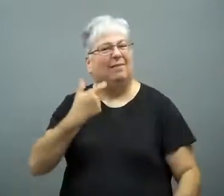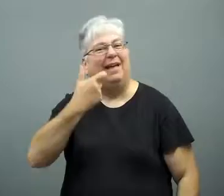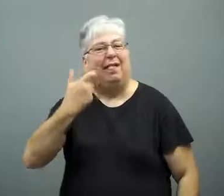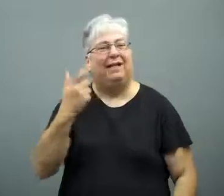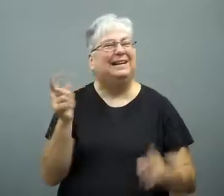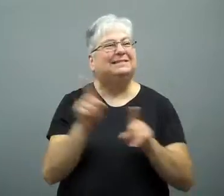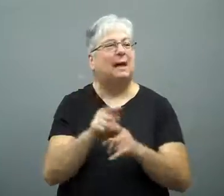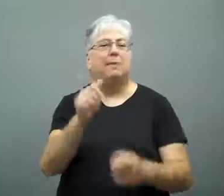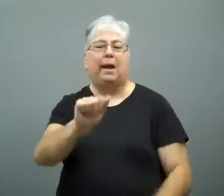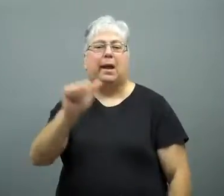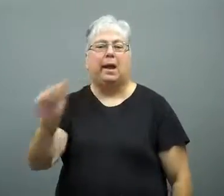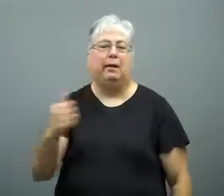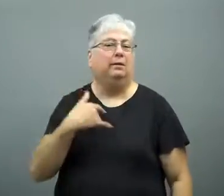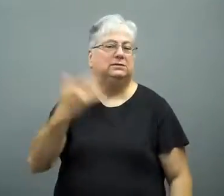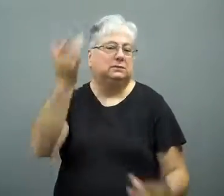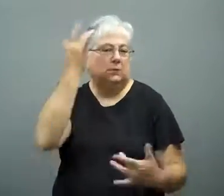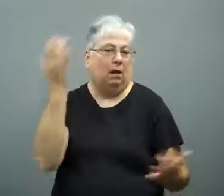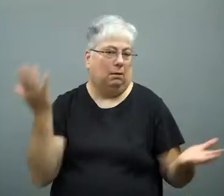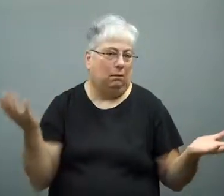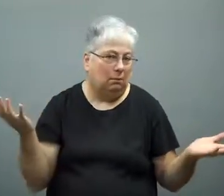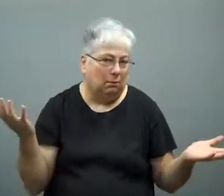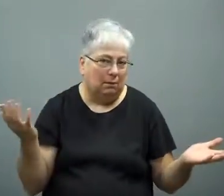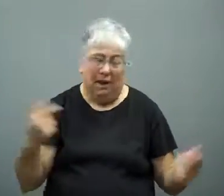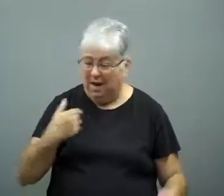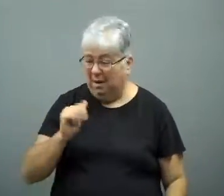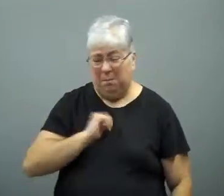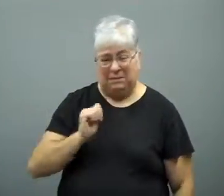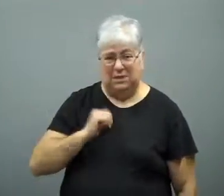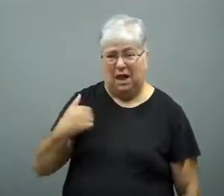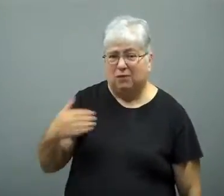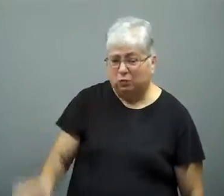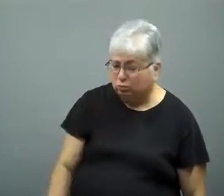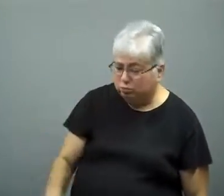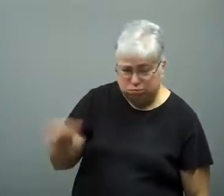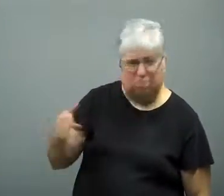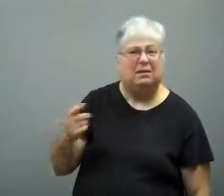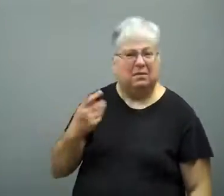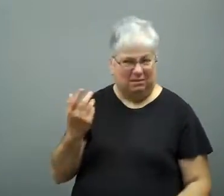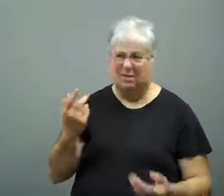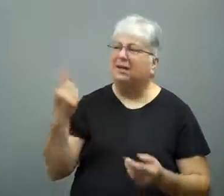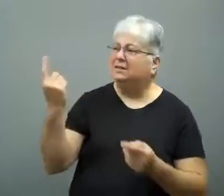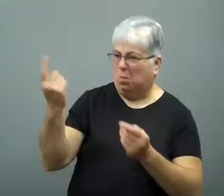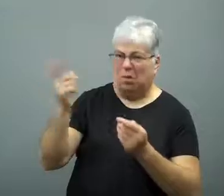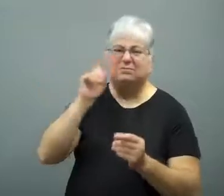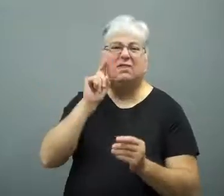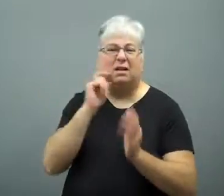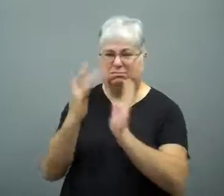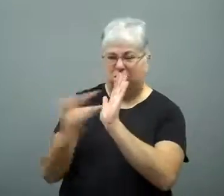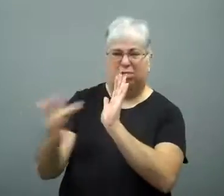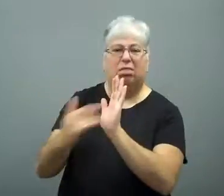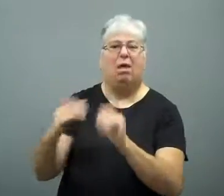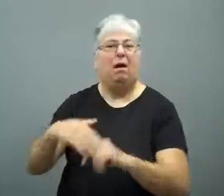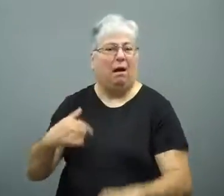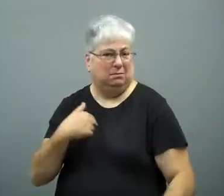and was sick, much like an alcoholic.